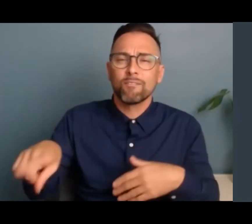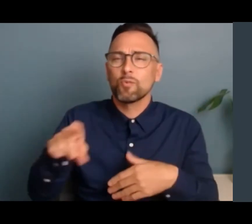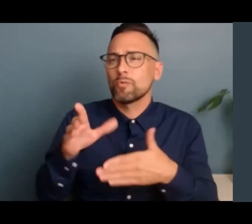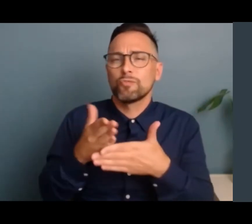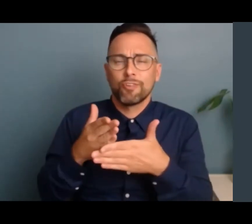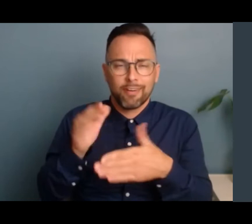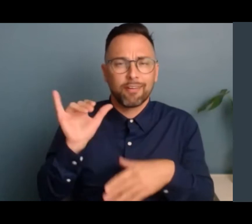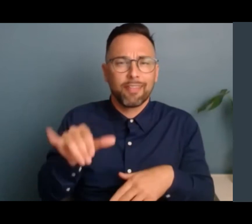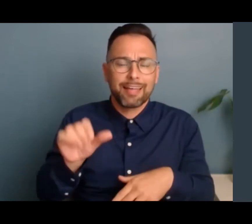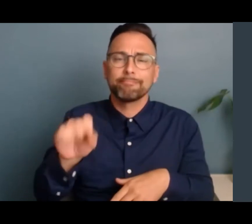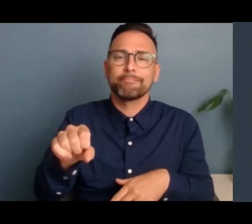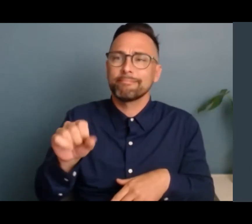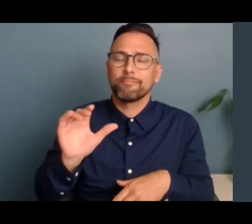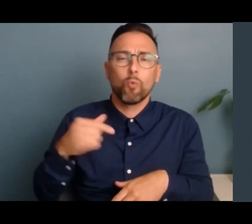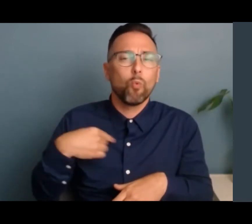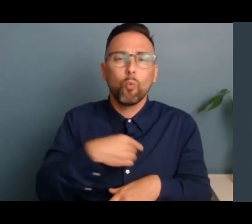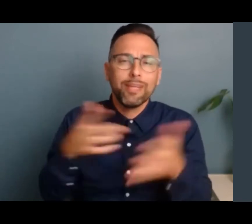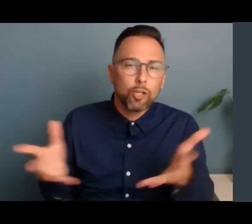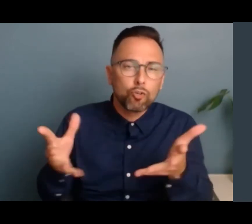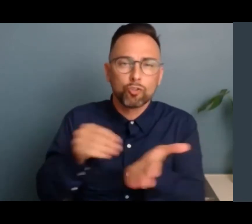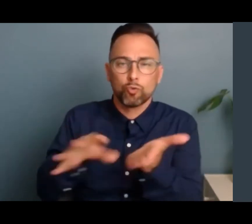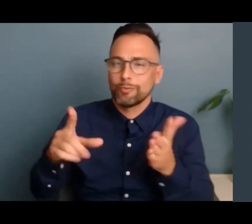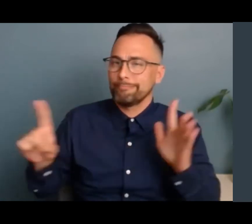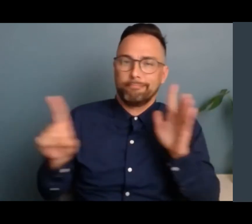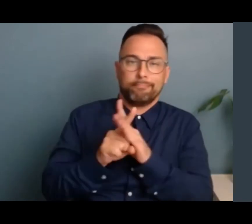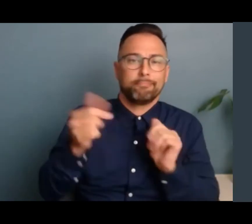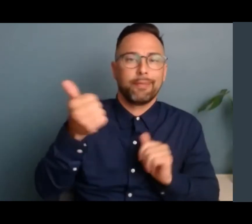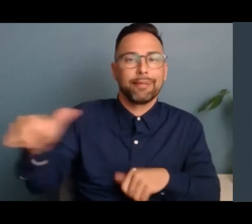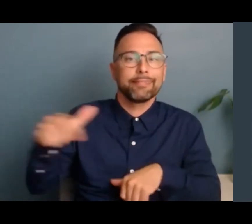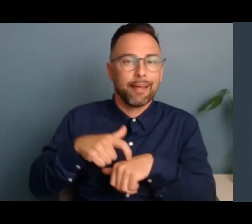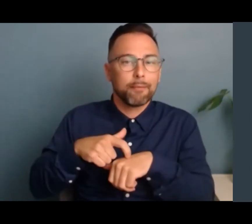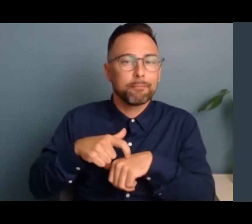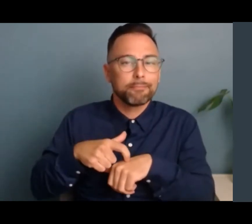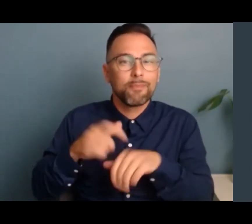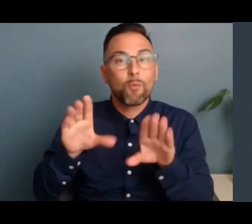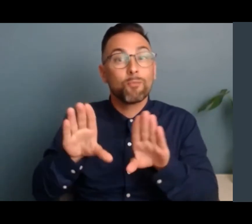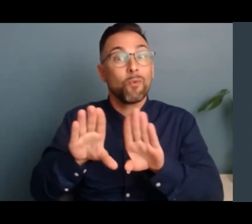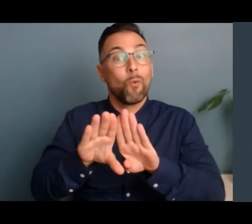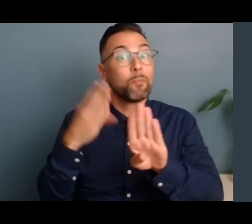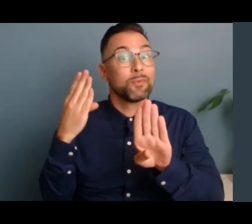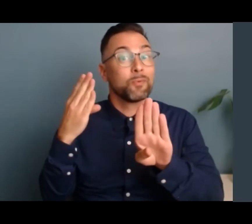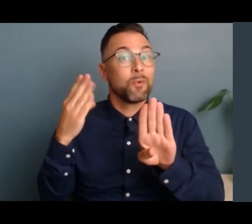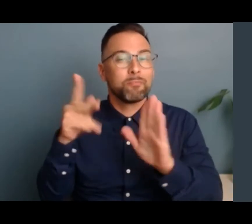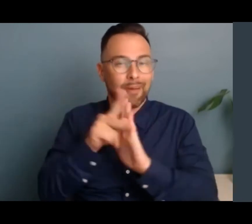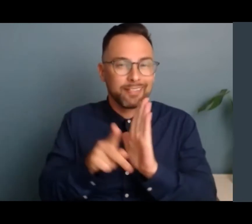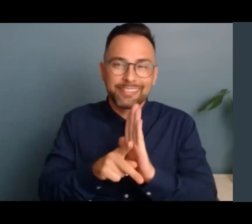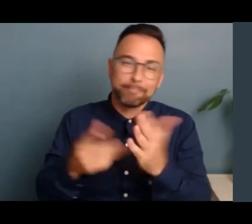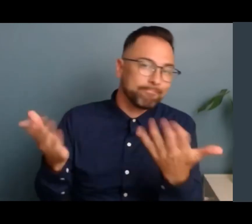Many of you also shared that you encourage students to show up any time, that you have an open door policy, basically,